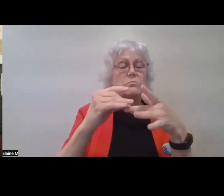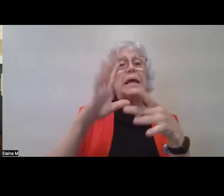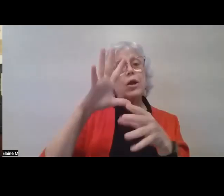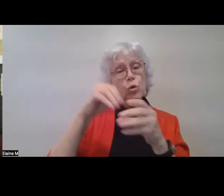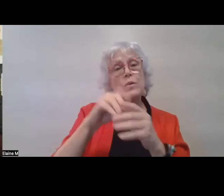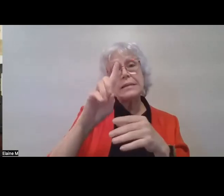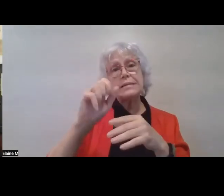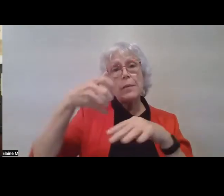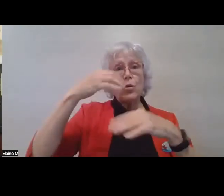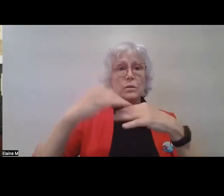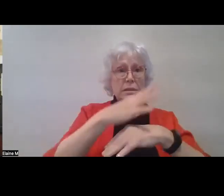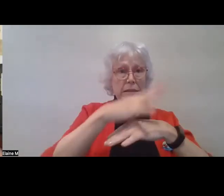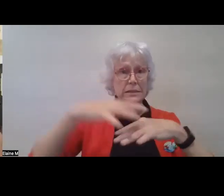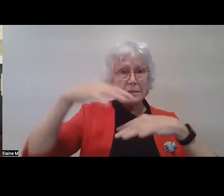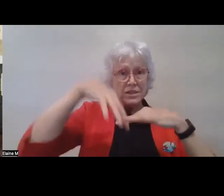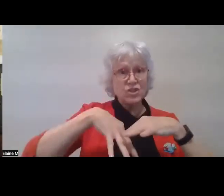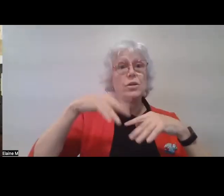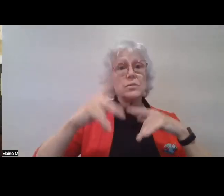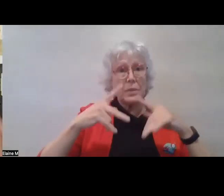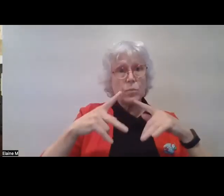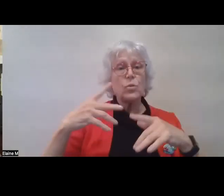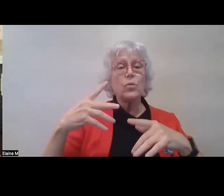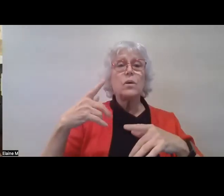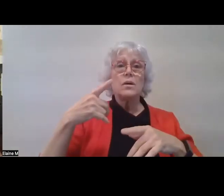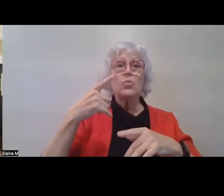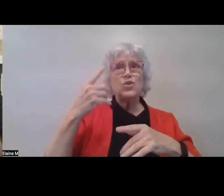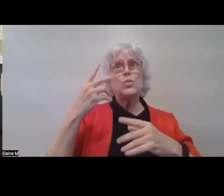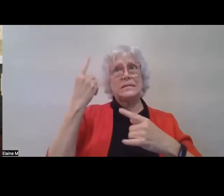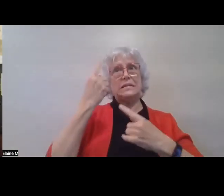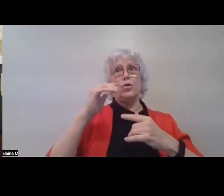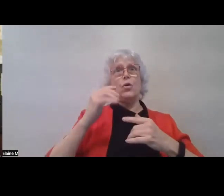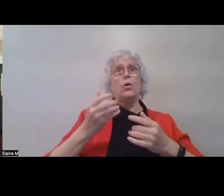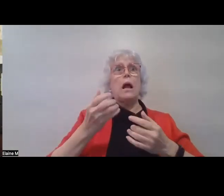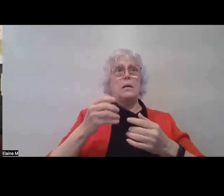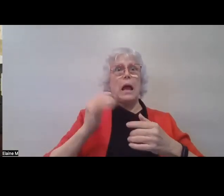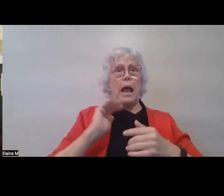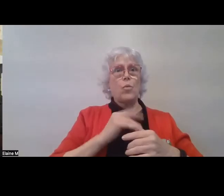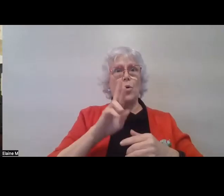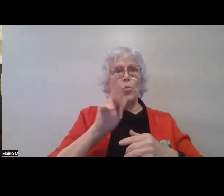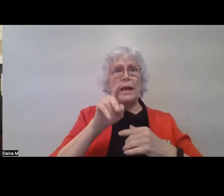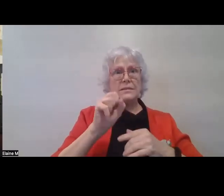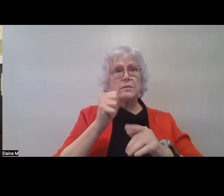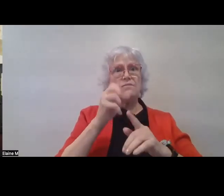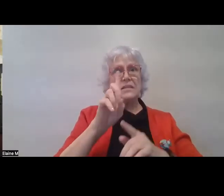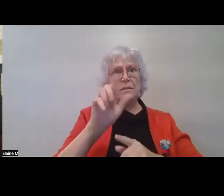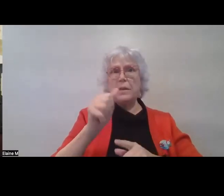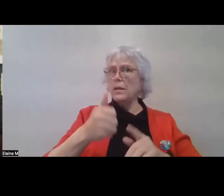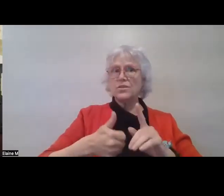Considering how high our rates of disabilities are. So, COP27. Phew!